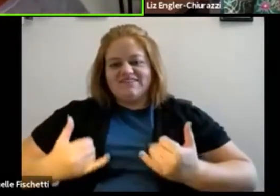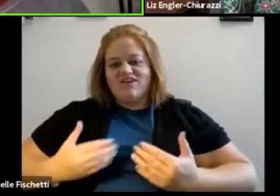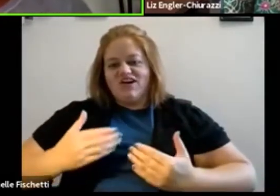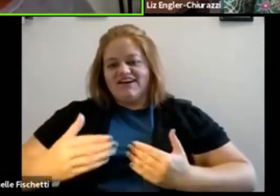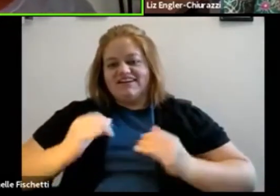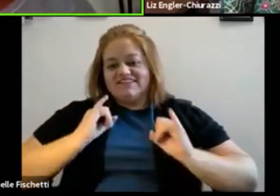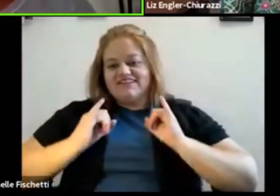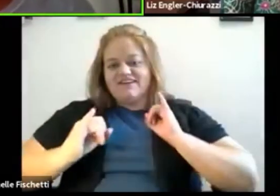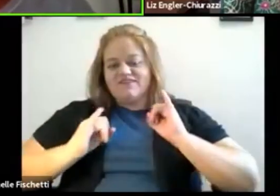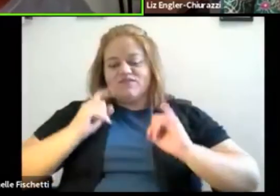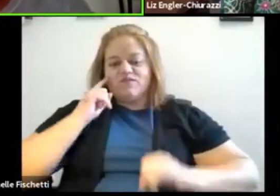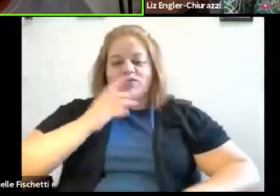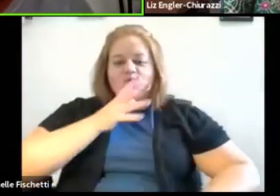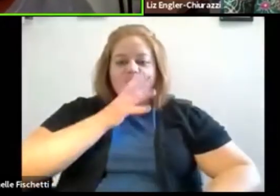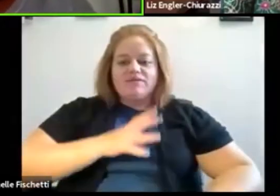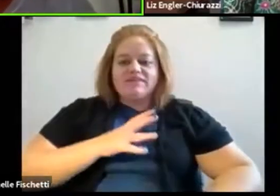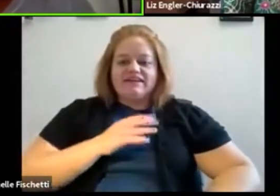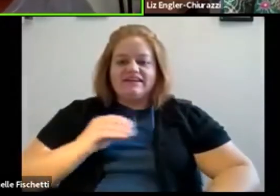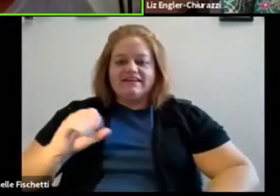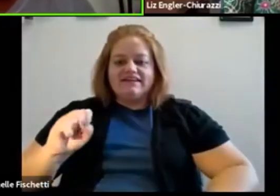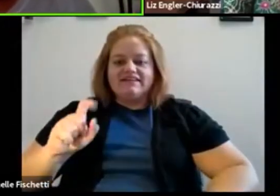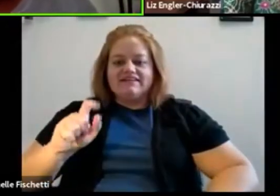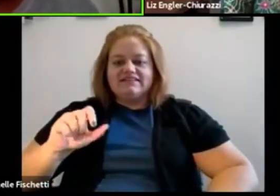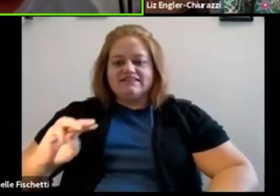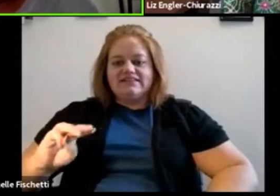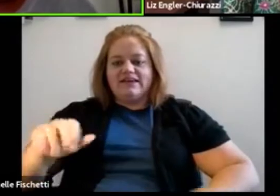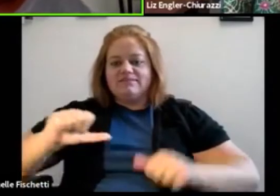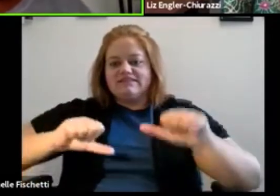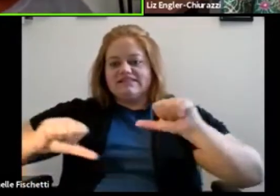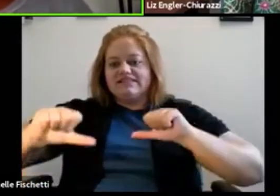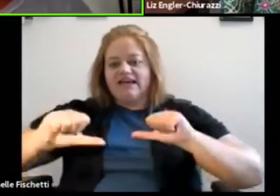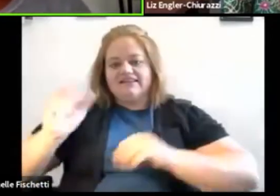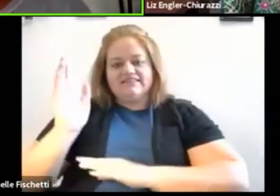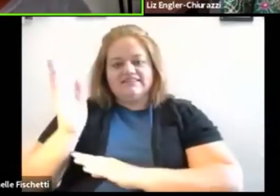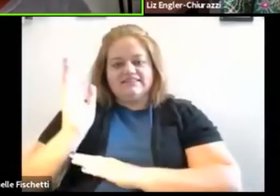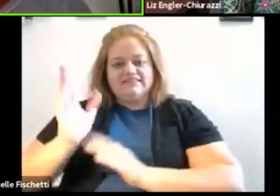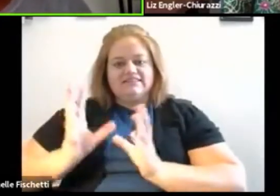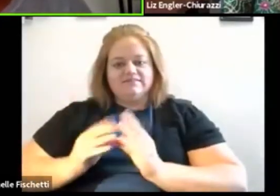women in STEM science speakers series. Every Wednesday from now through